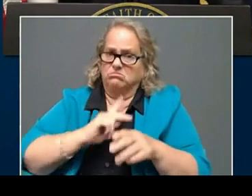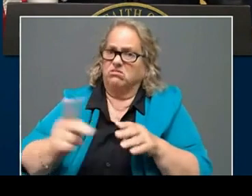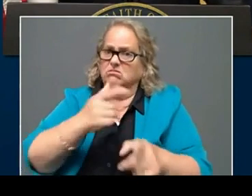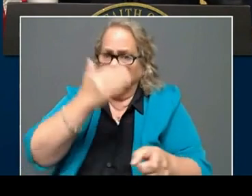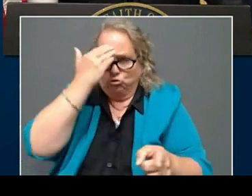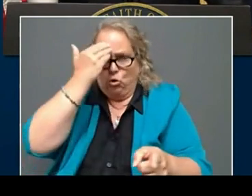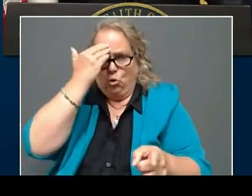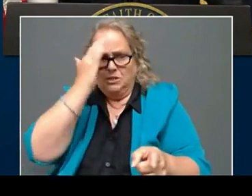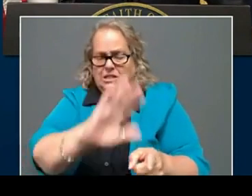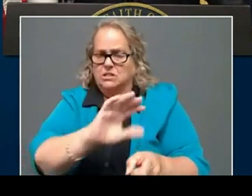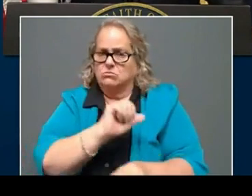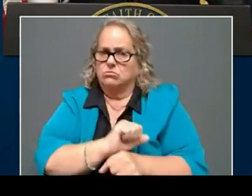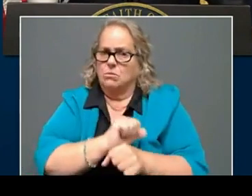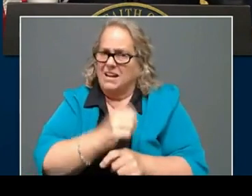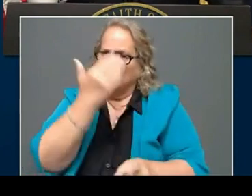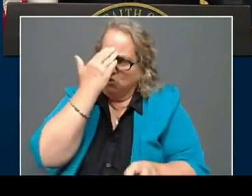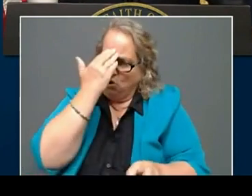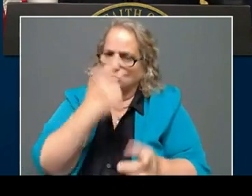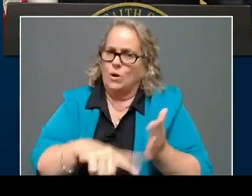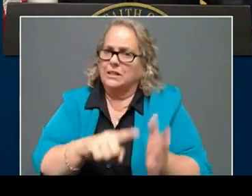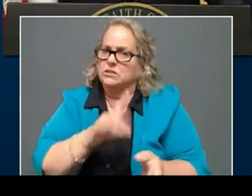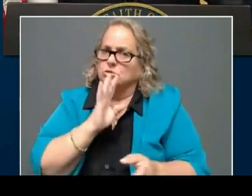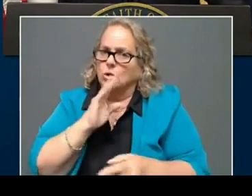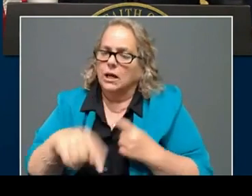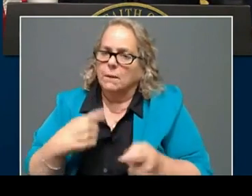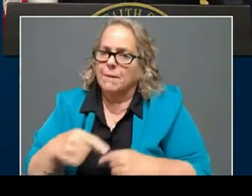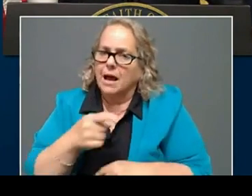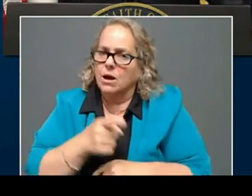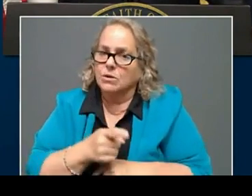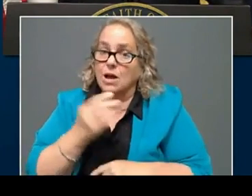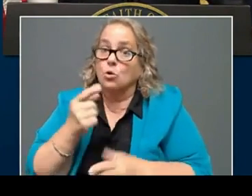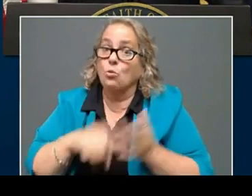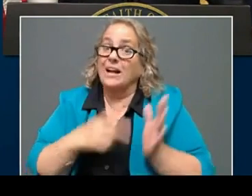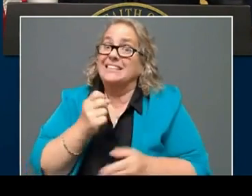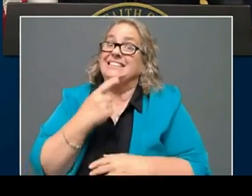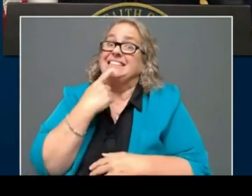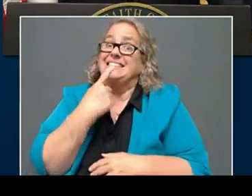knows what he's talking about and what he's telling you is if you're not vaccinated,